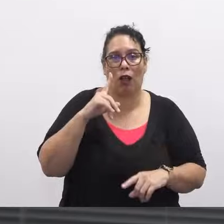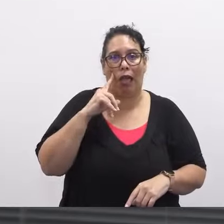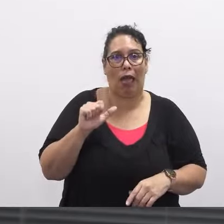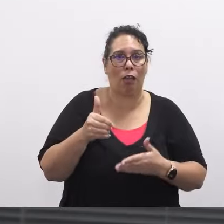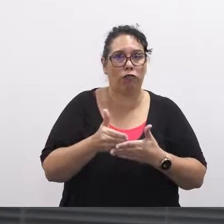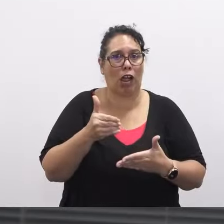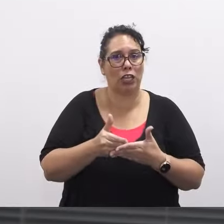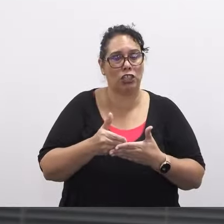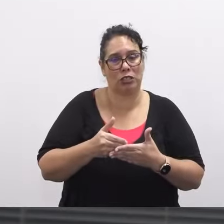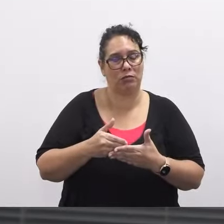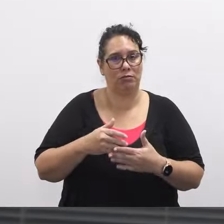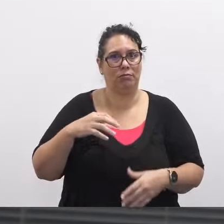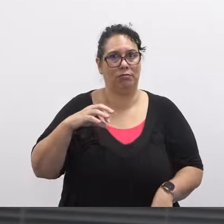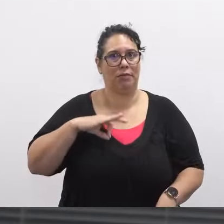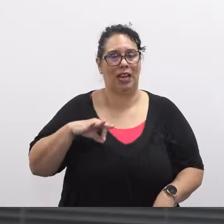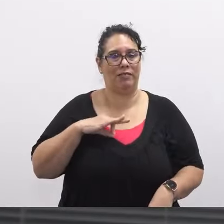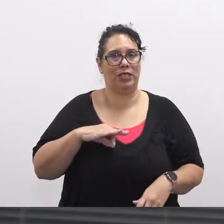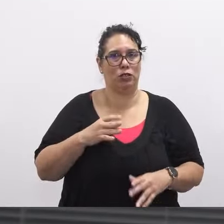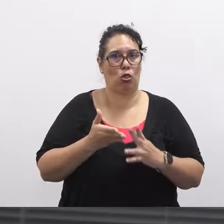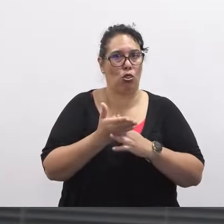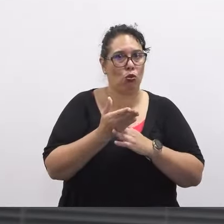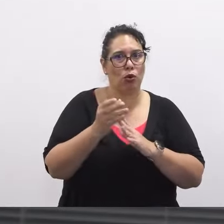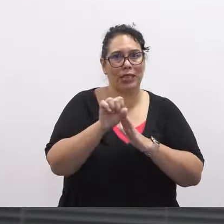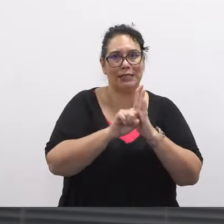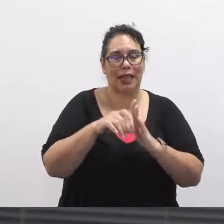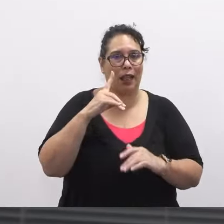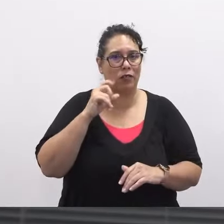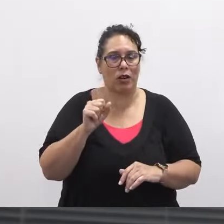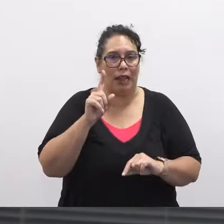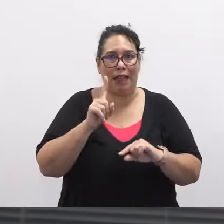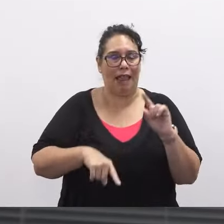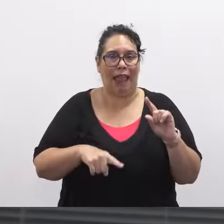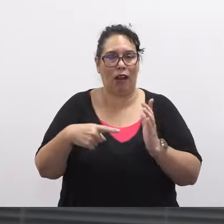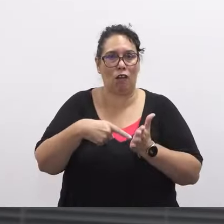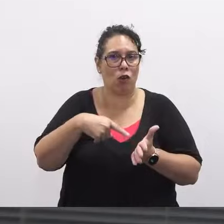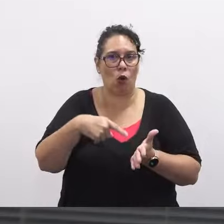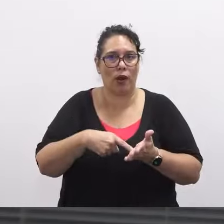They're the state of California 'cause they can't afford to feed their families.